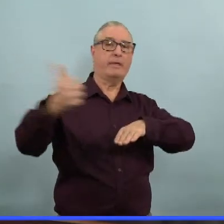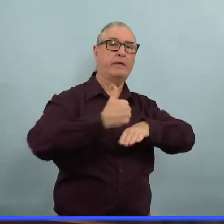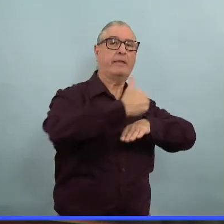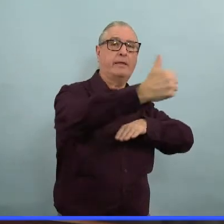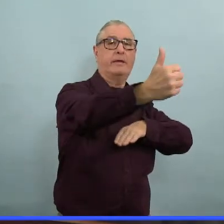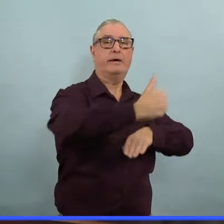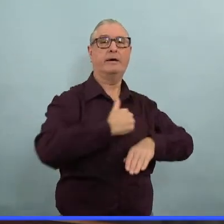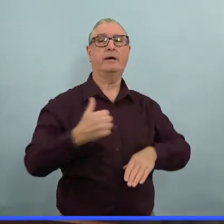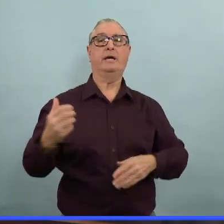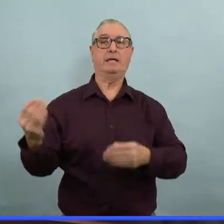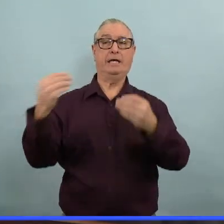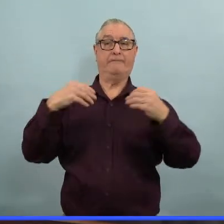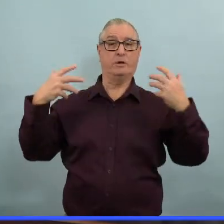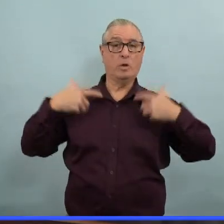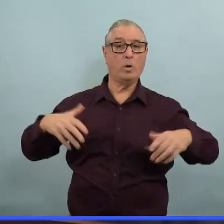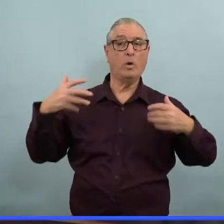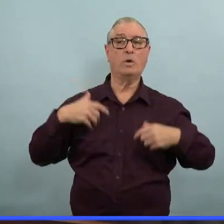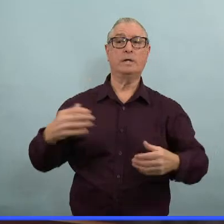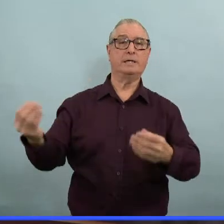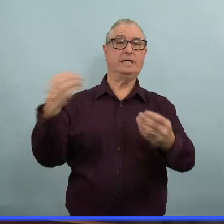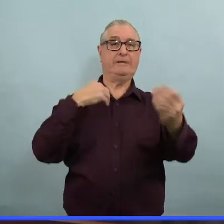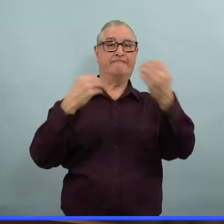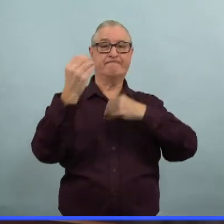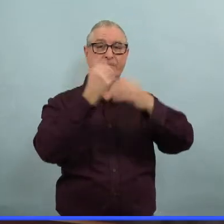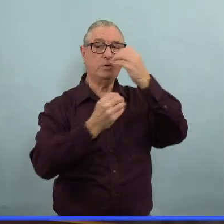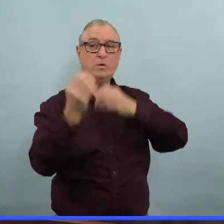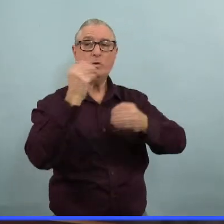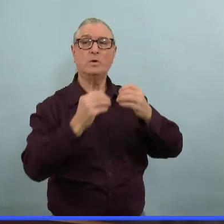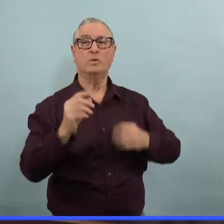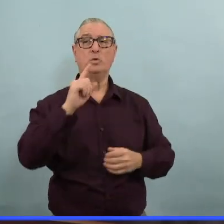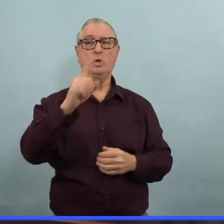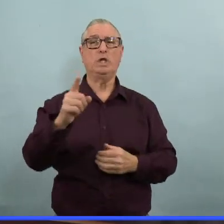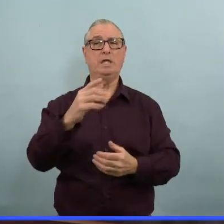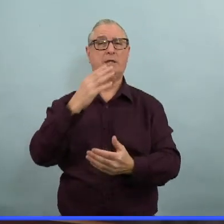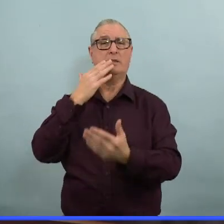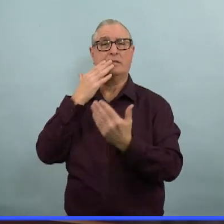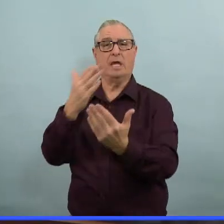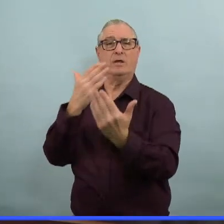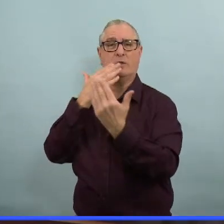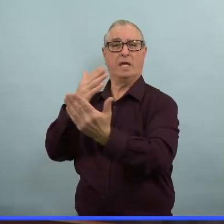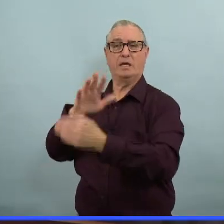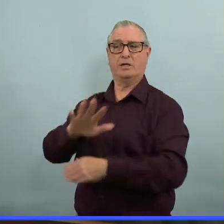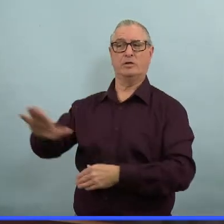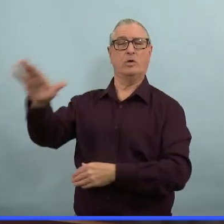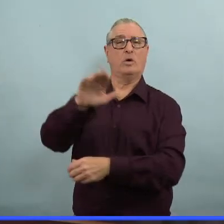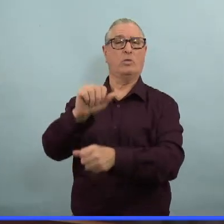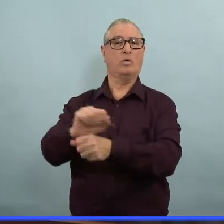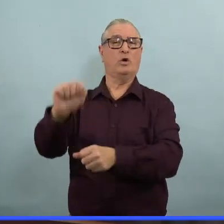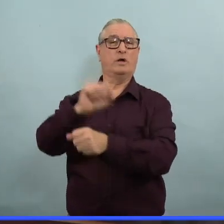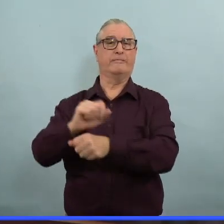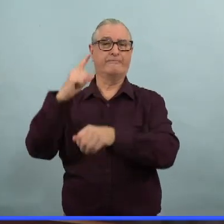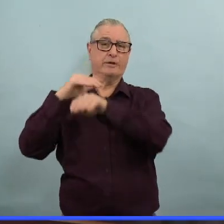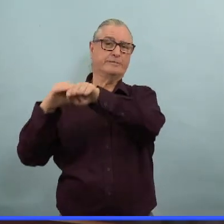them as essential service workers uh for what they do um you know i did send out a letter uh last